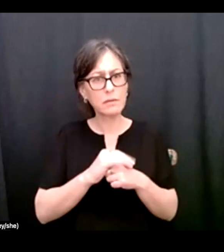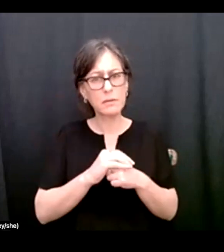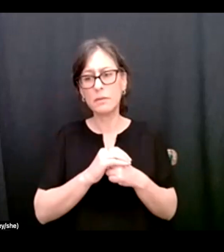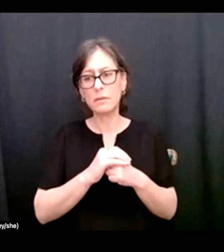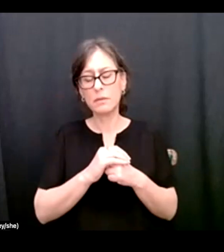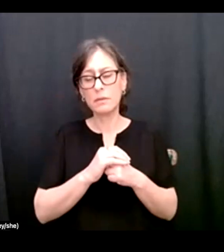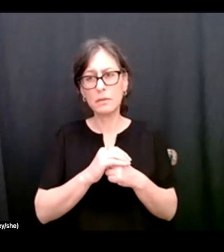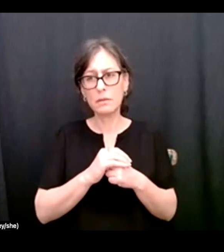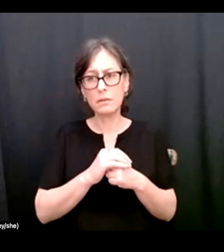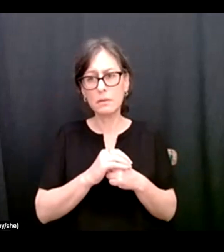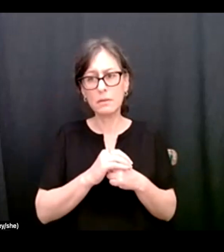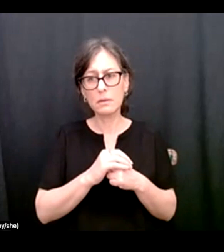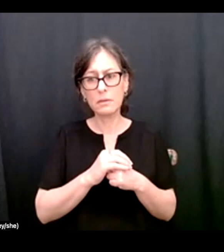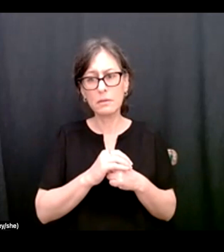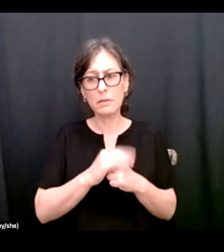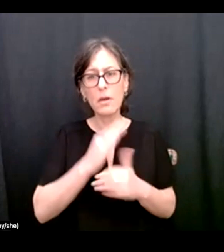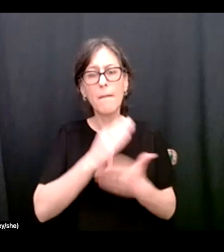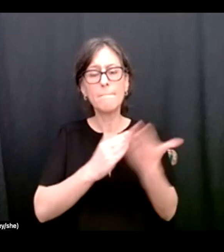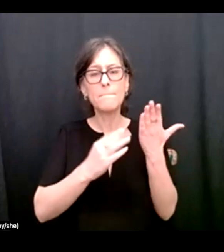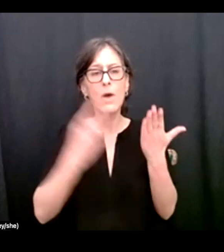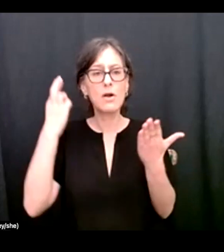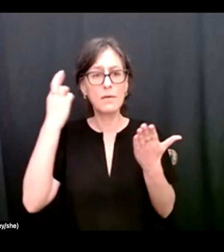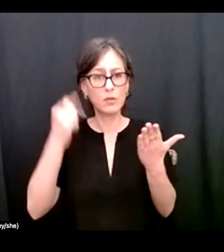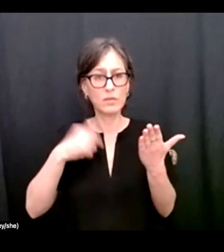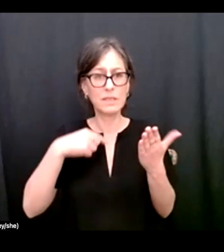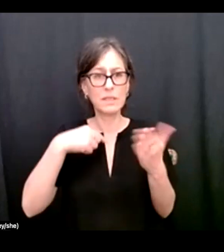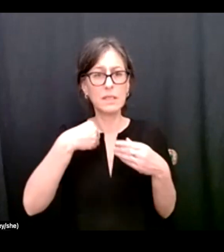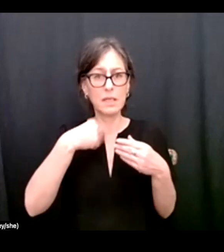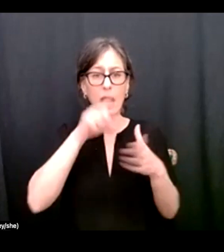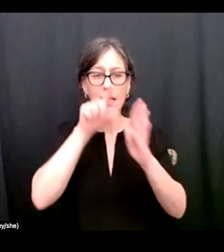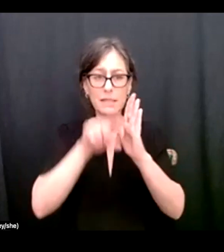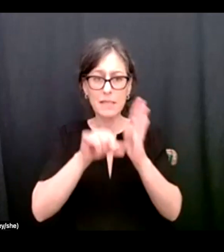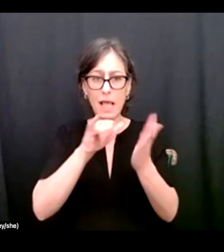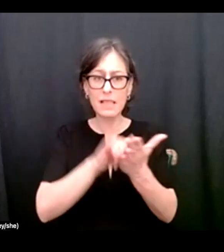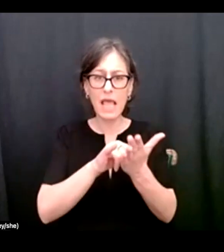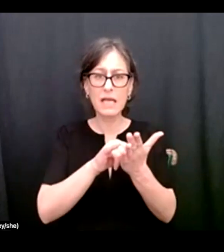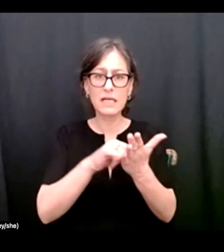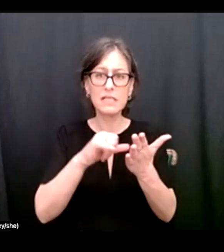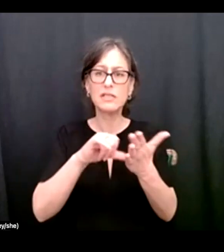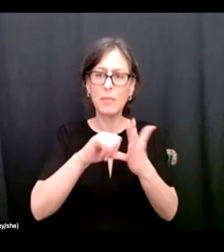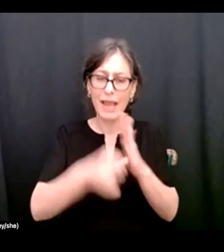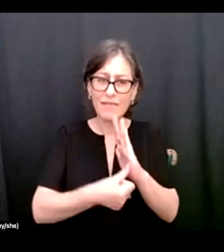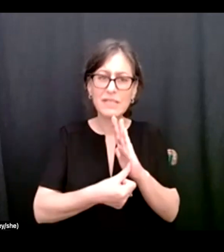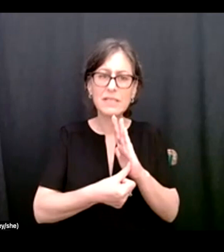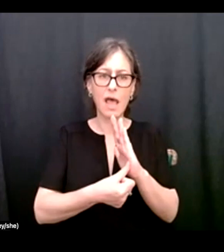it part of the reason I assigned them is to make the point or the argument that